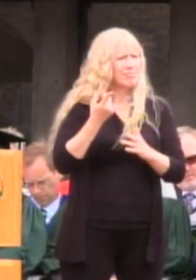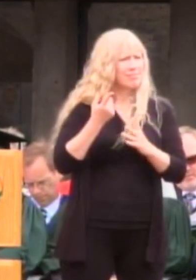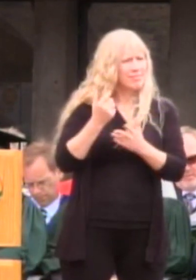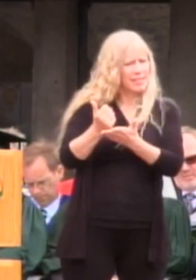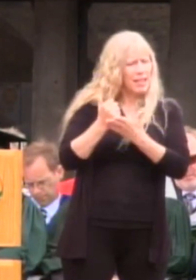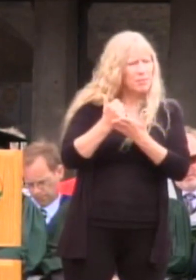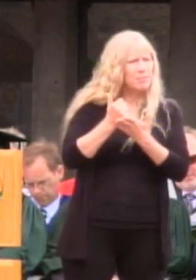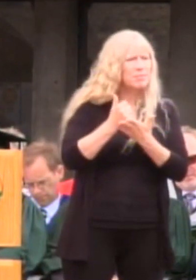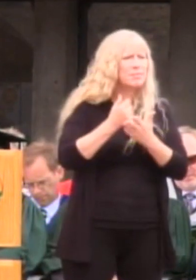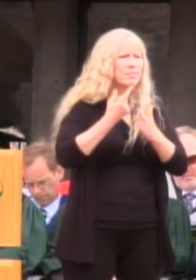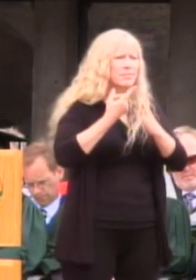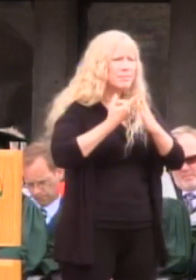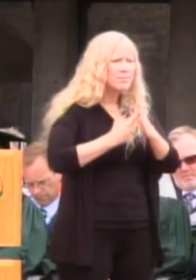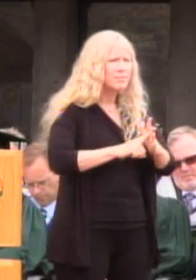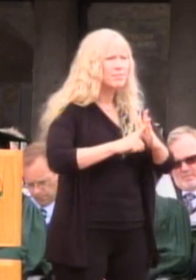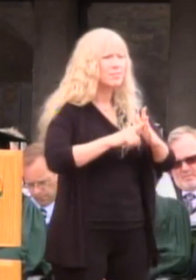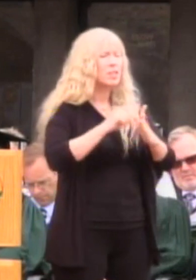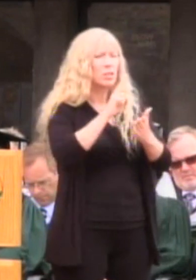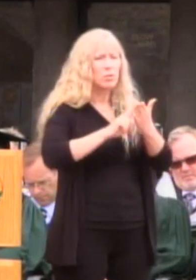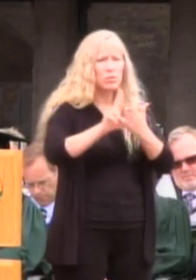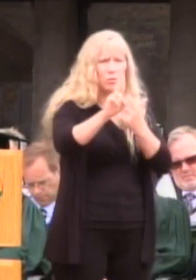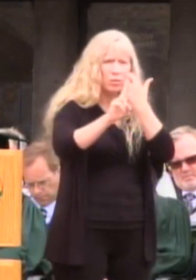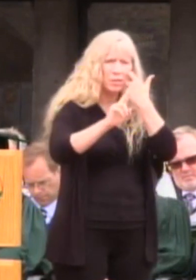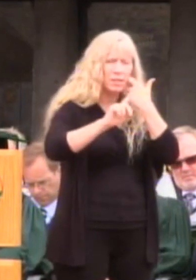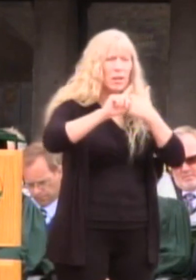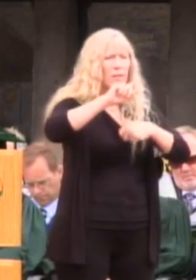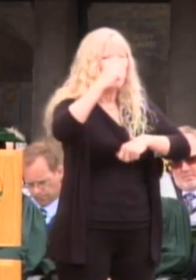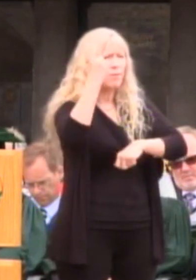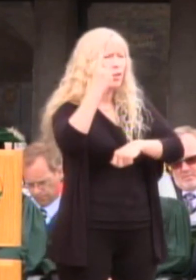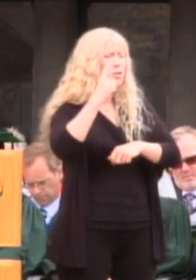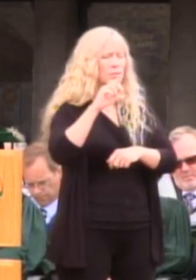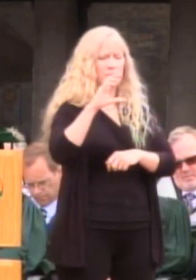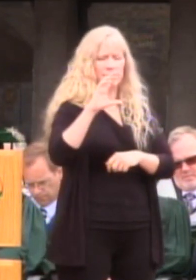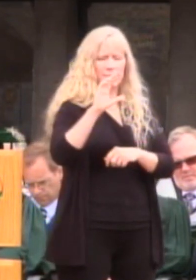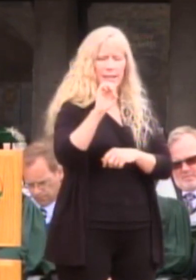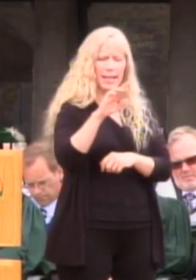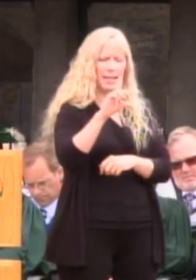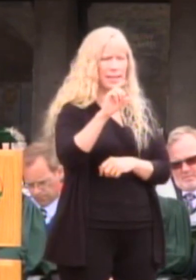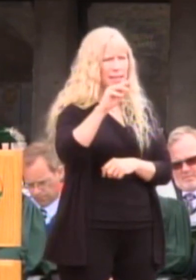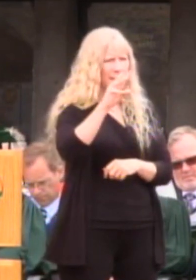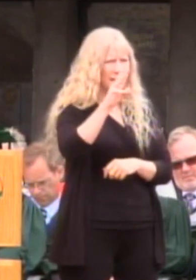to the university's first ever endowed chair, the Kenneth Mark Drain chair in ethics which